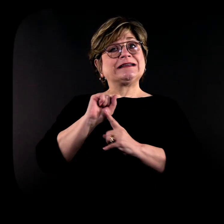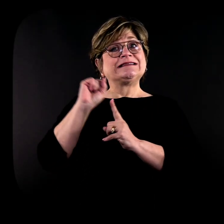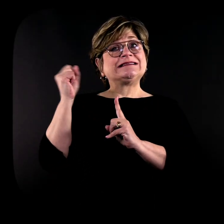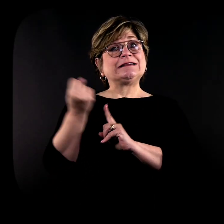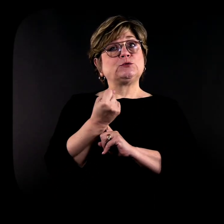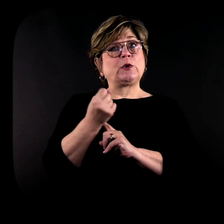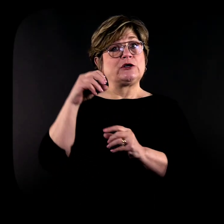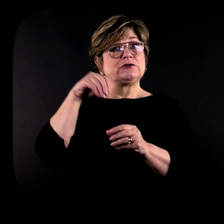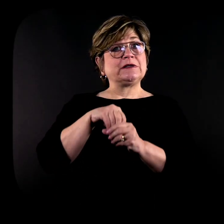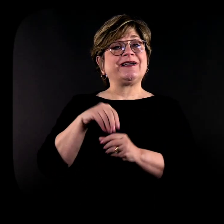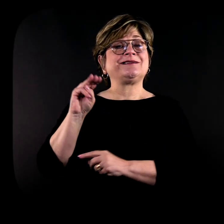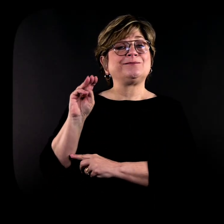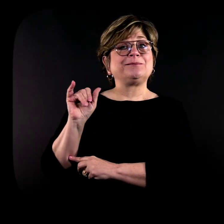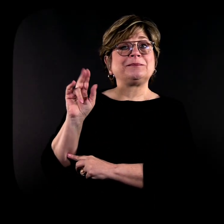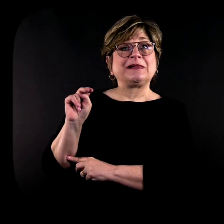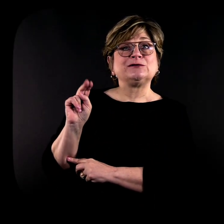Current situation in Minnesota.